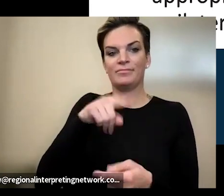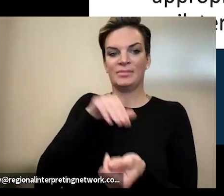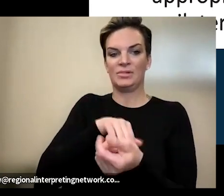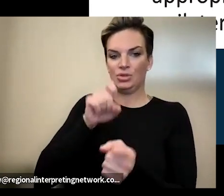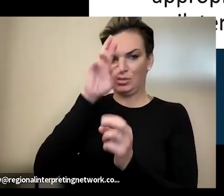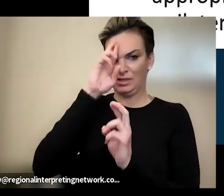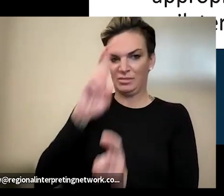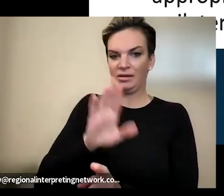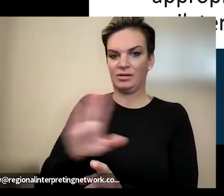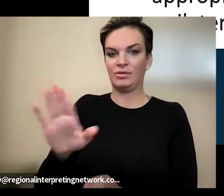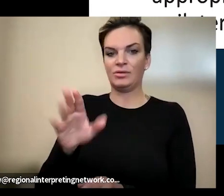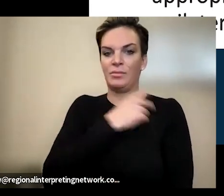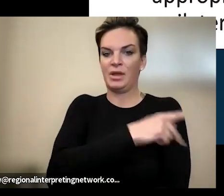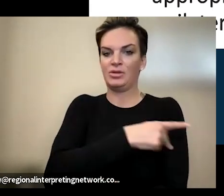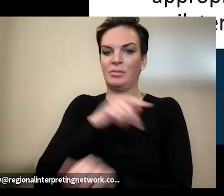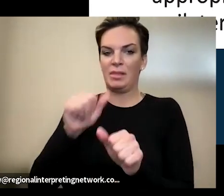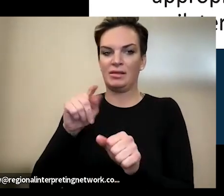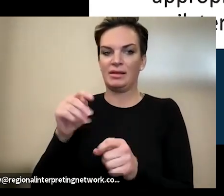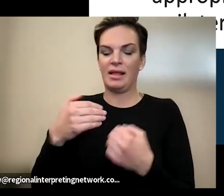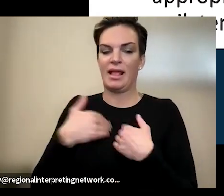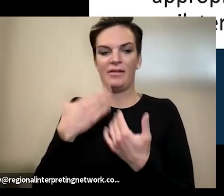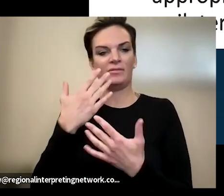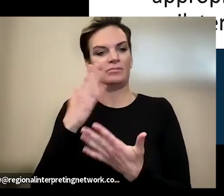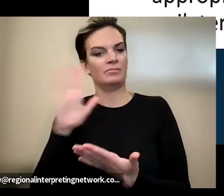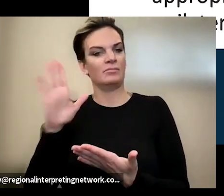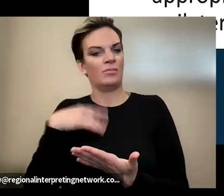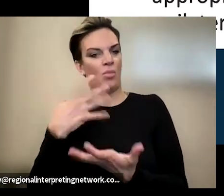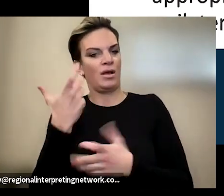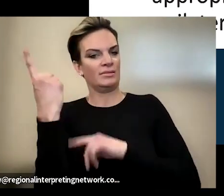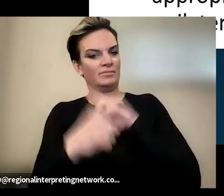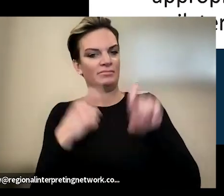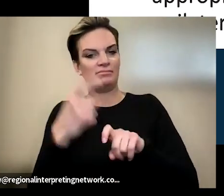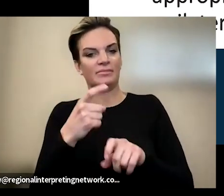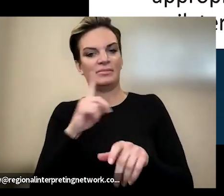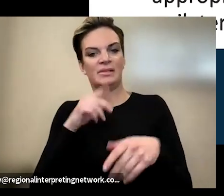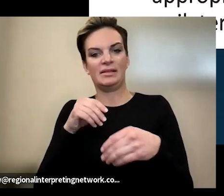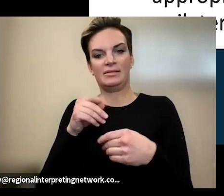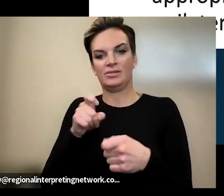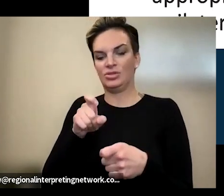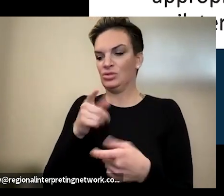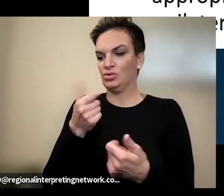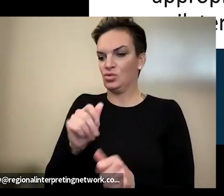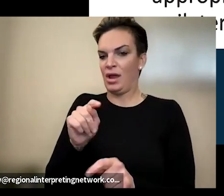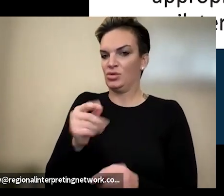patients' capacity for autonomous inquiry and give these patients reasons to trust their expertise